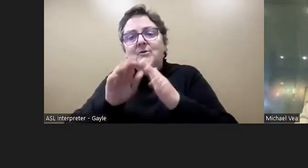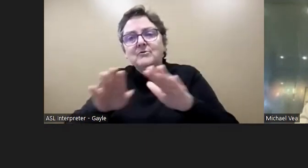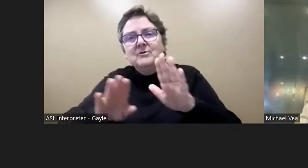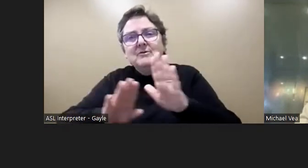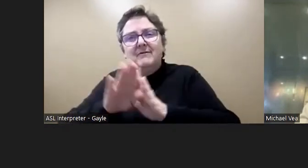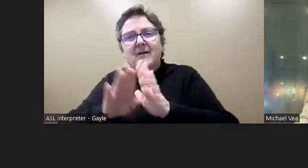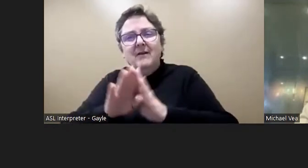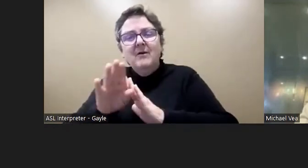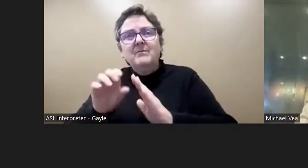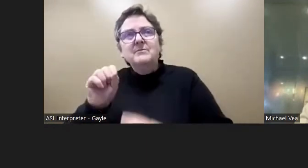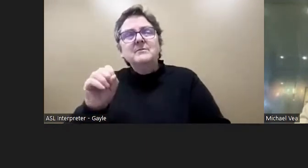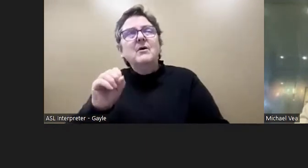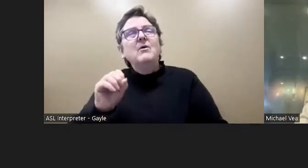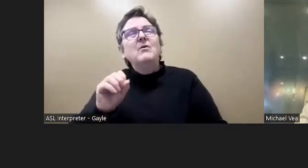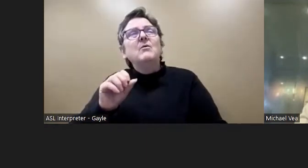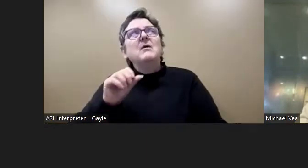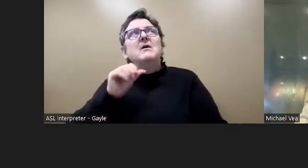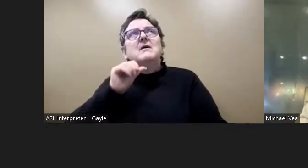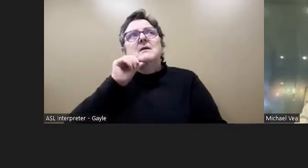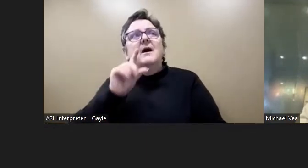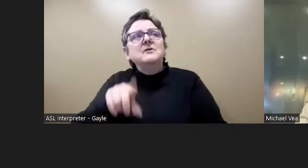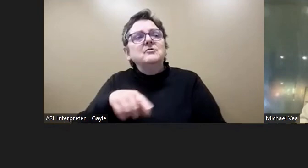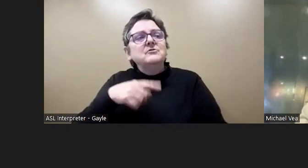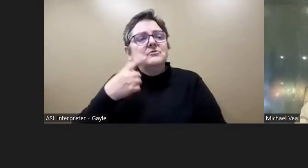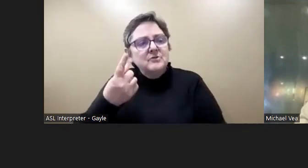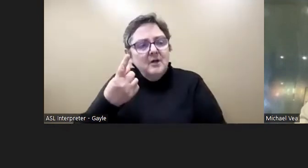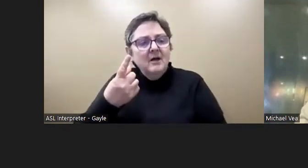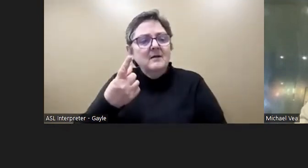aside from coming up with the content,